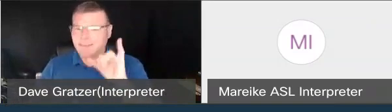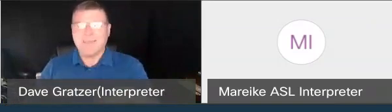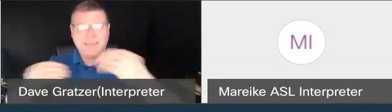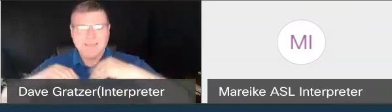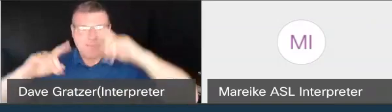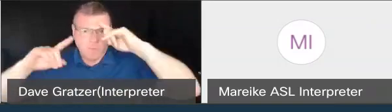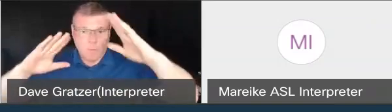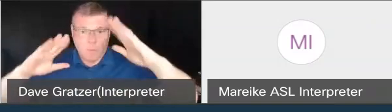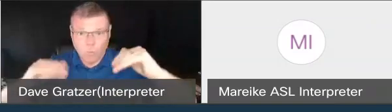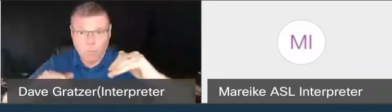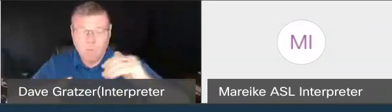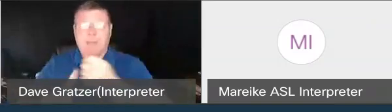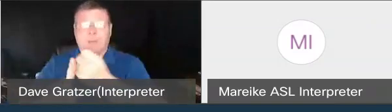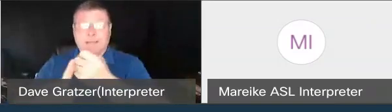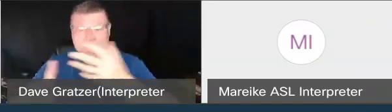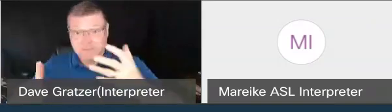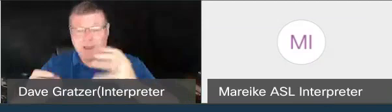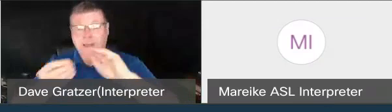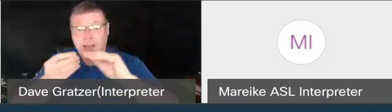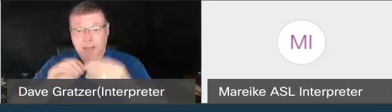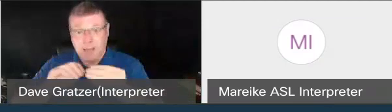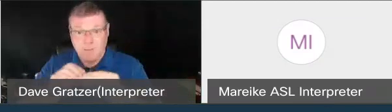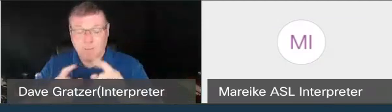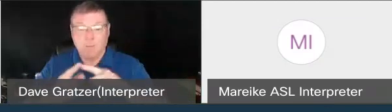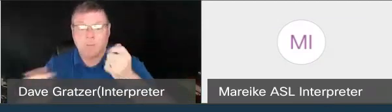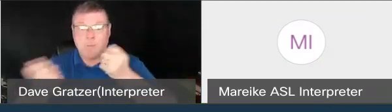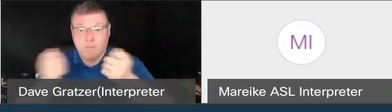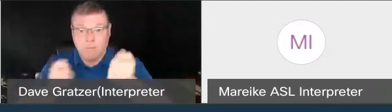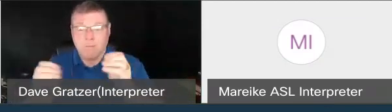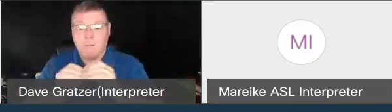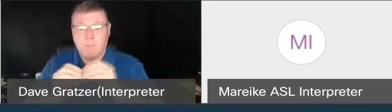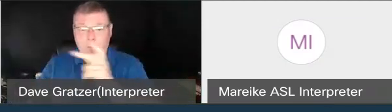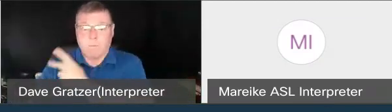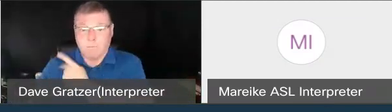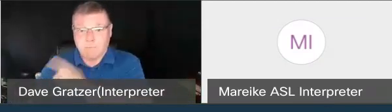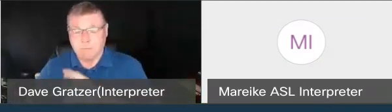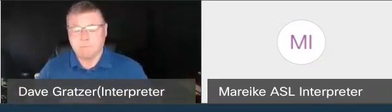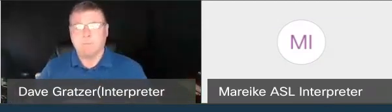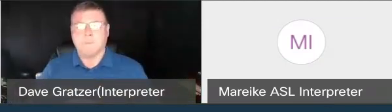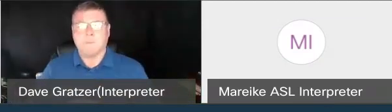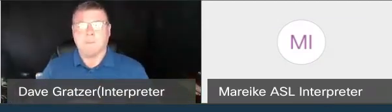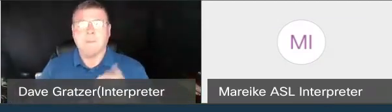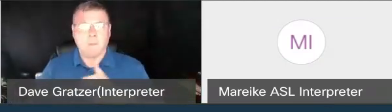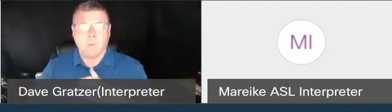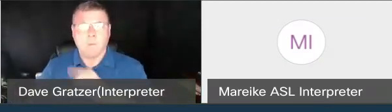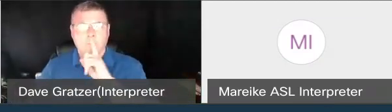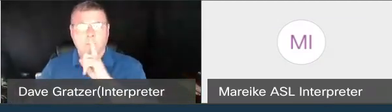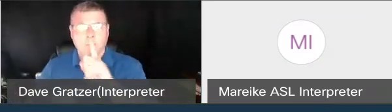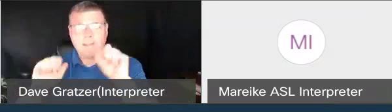as we expand our capacity in the community to handle more patients with more withdrawal management beds, that we're really gonna be able to make an impact,